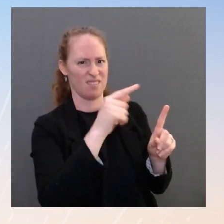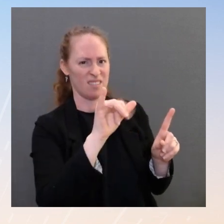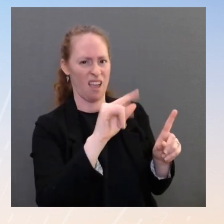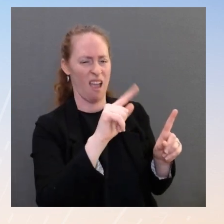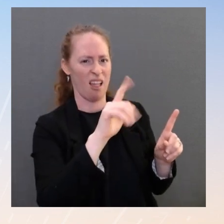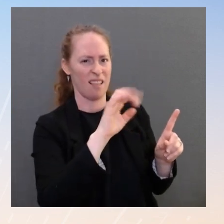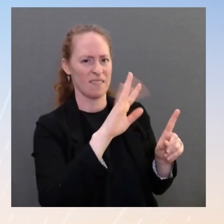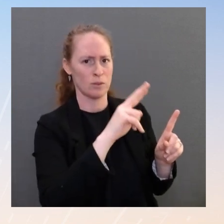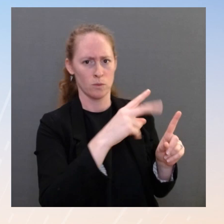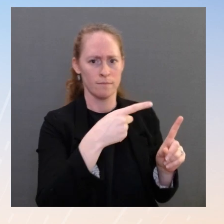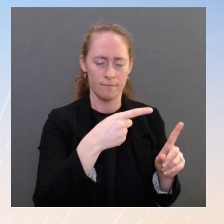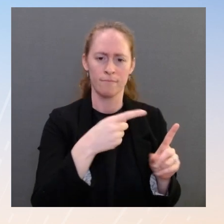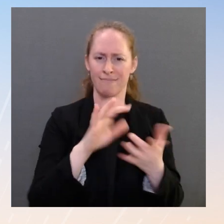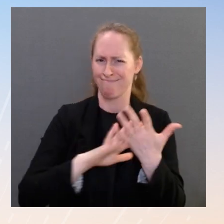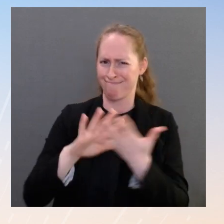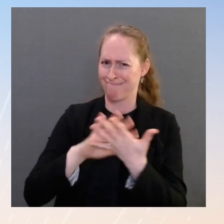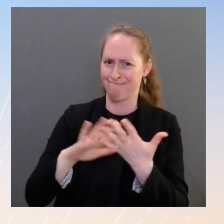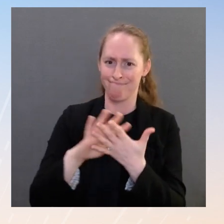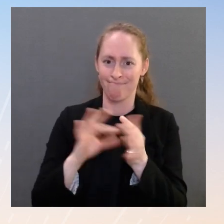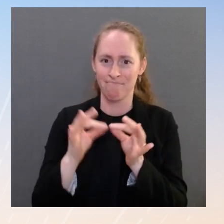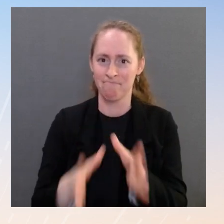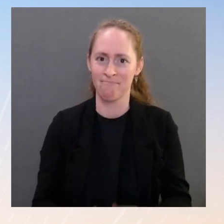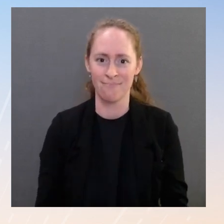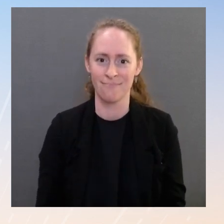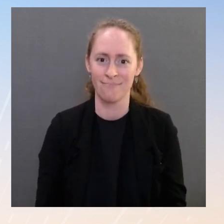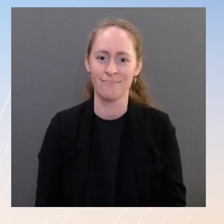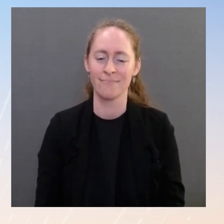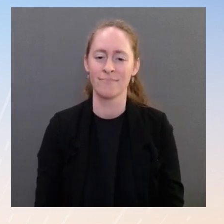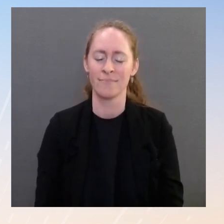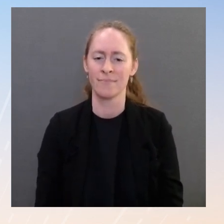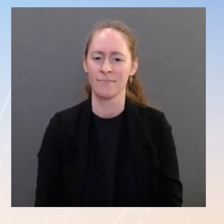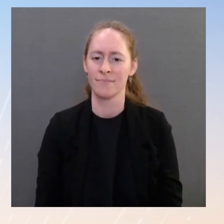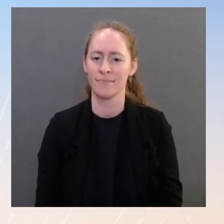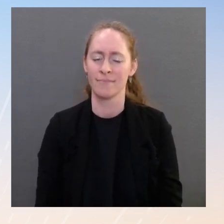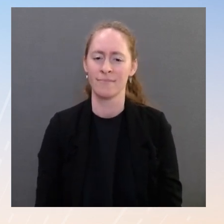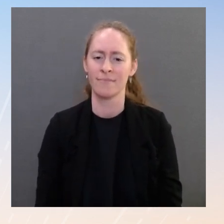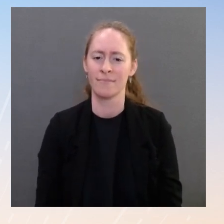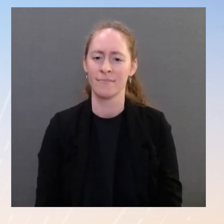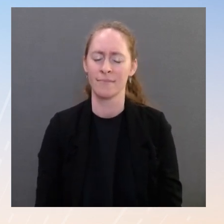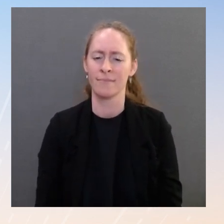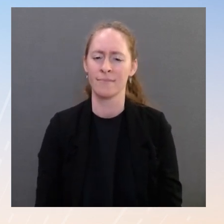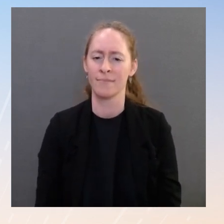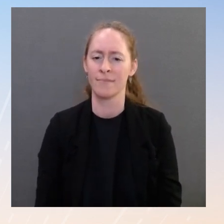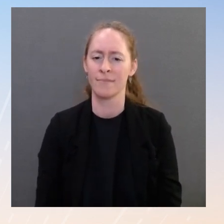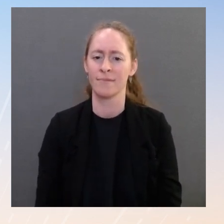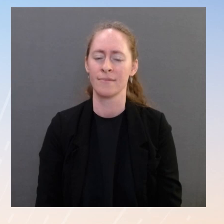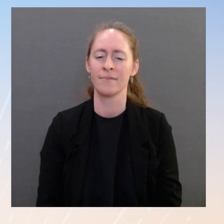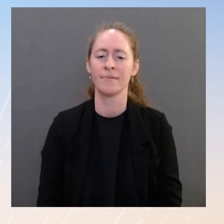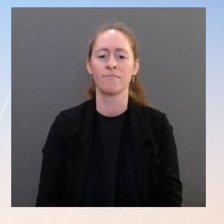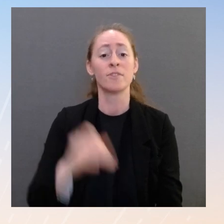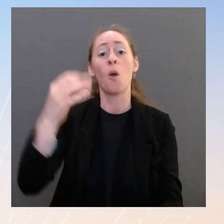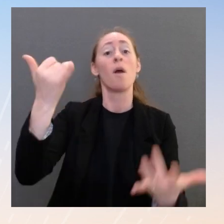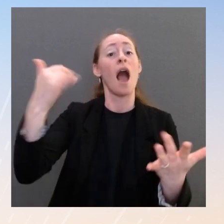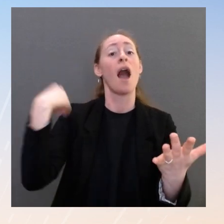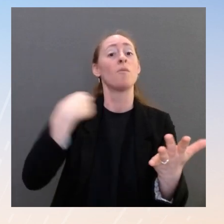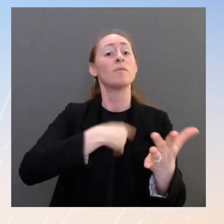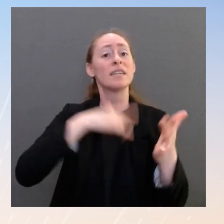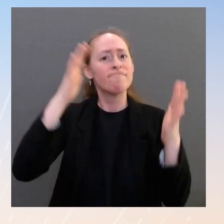The authority given to -- was given to them by Congress. And our effort and our focus is on implementation. And the Department -- the Secretary of Homeland Security